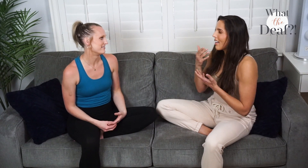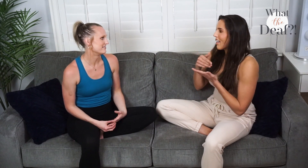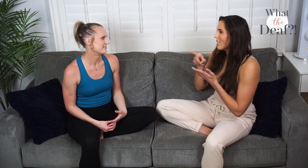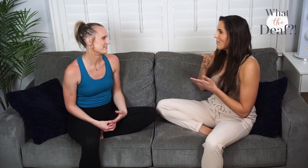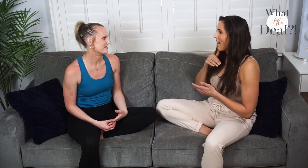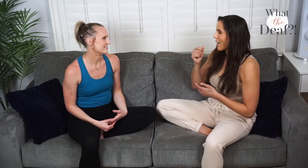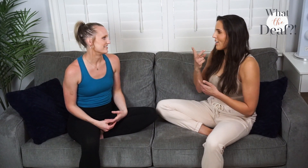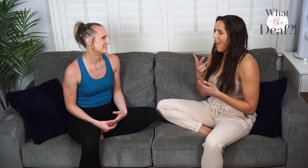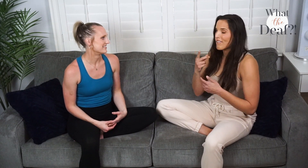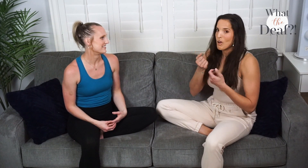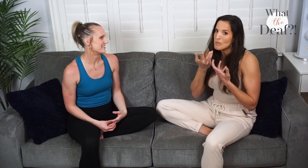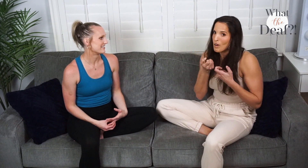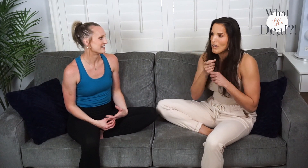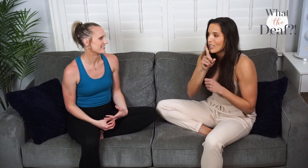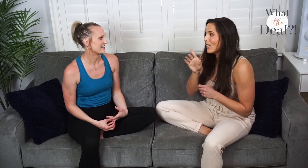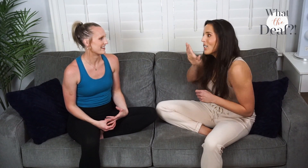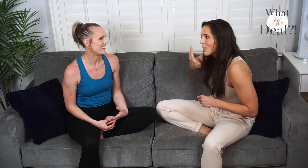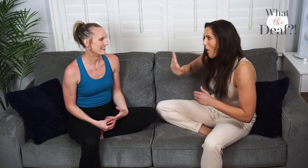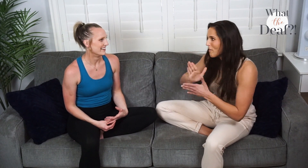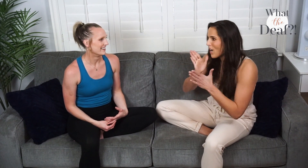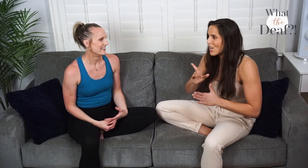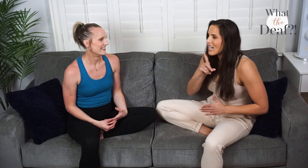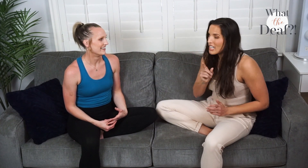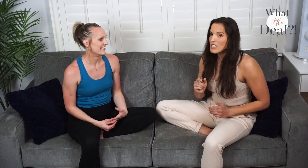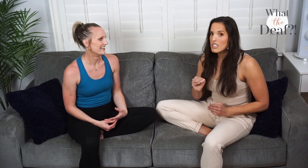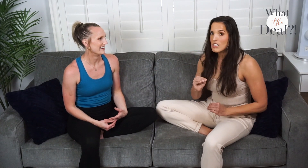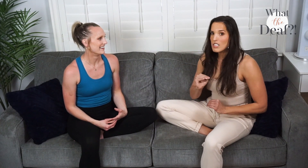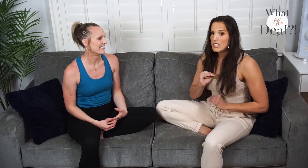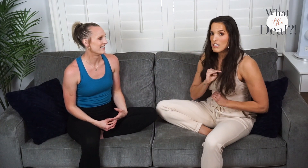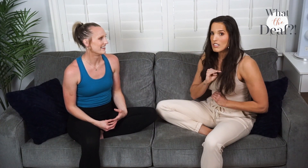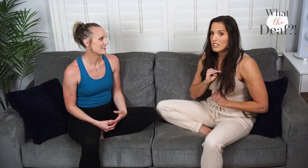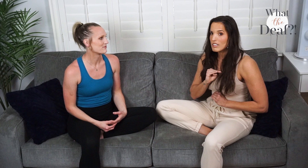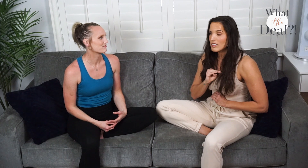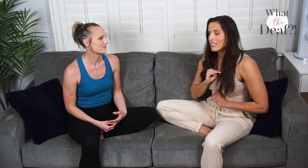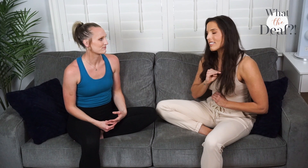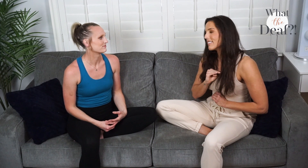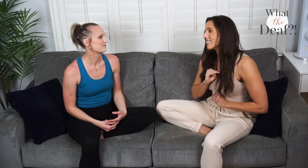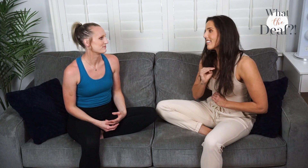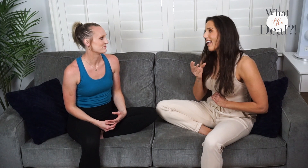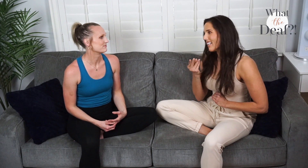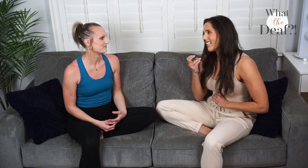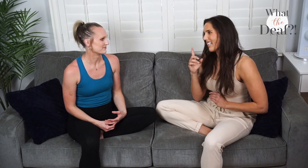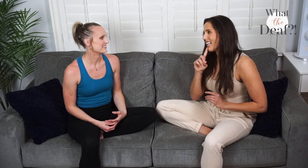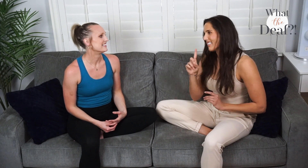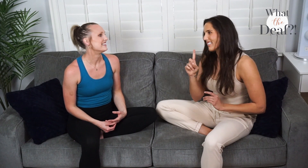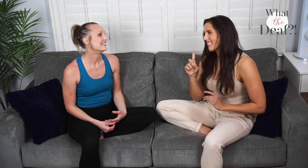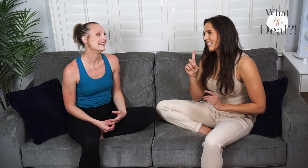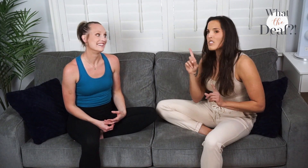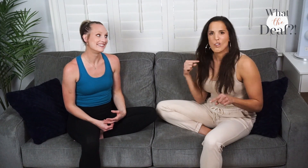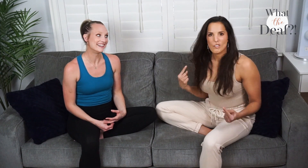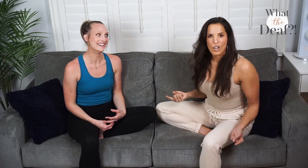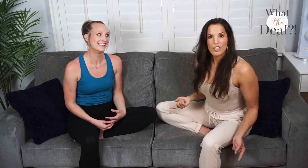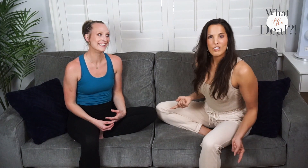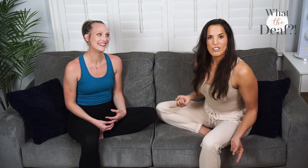Thank you. Carly, you’re my other half and I always wanna make sure your partner is satisfactory, and he is …so far.